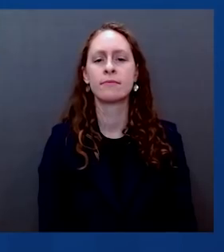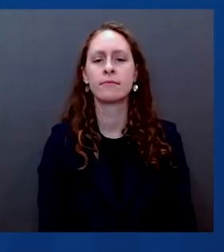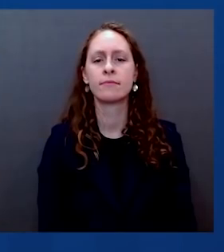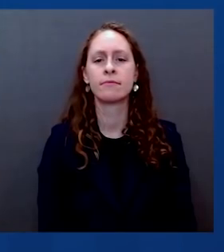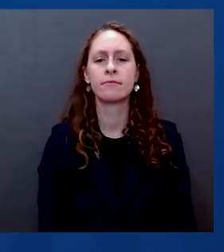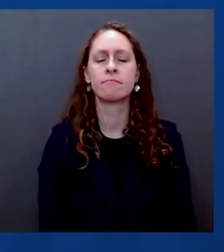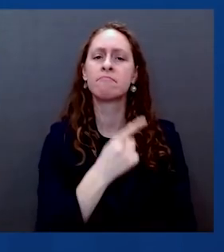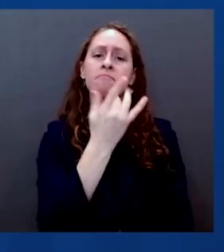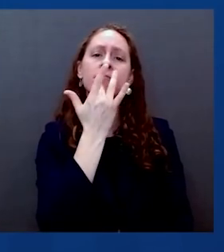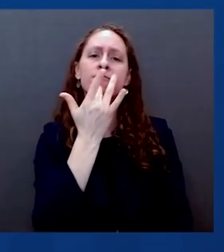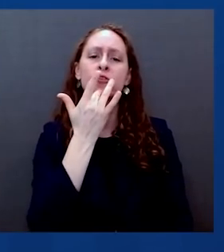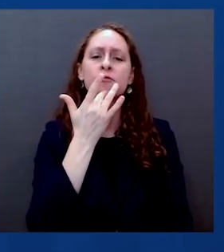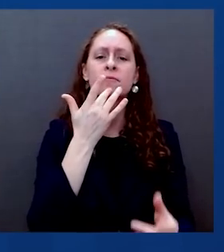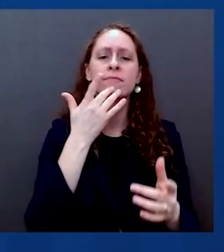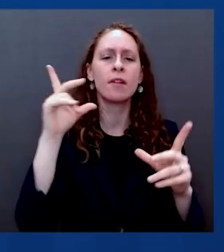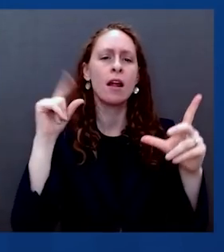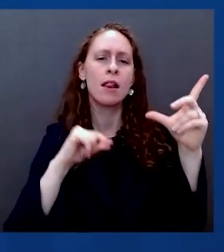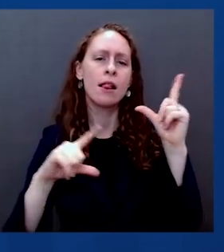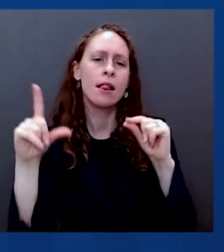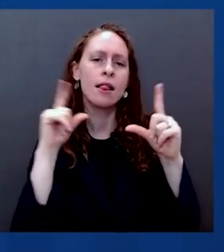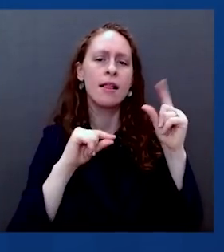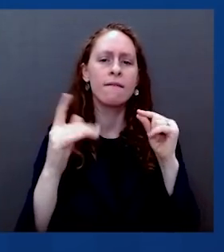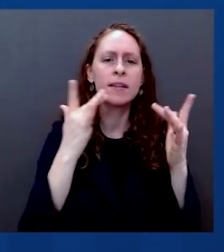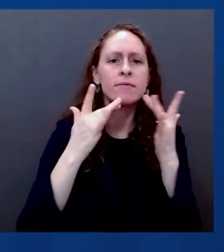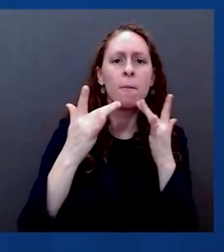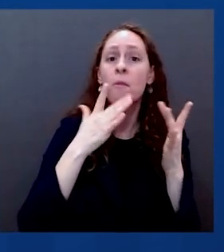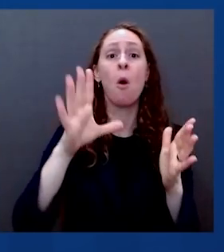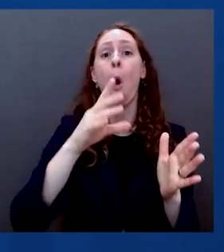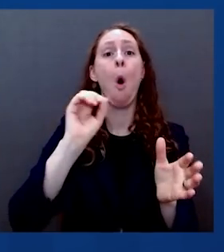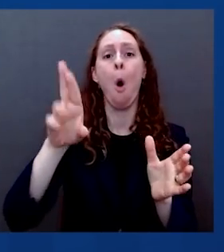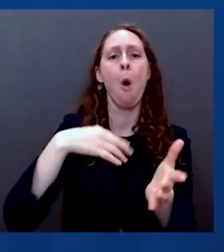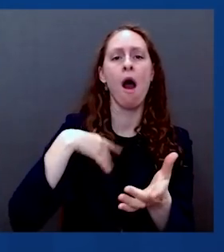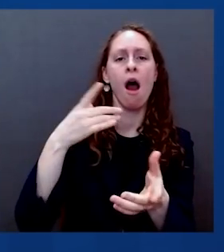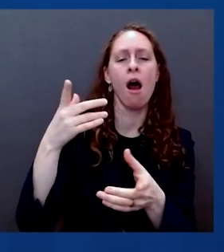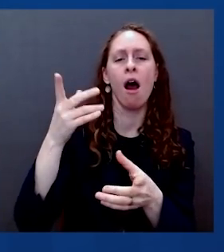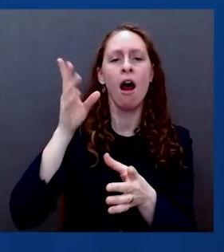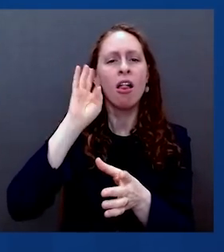They want chaos to reign. We want the people to rule.